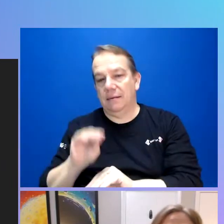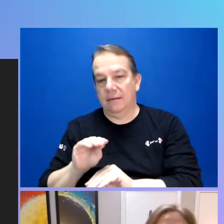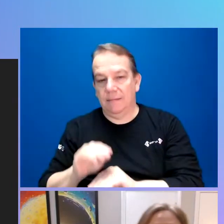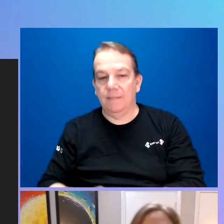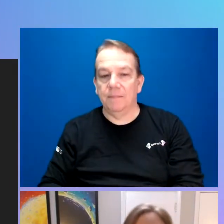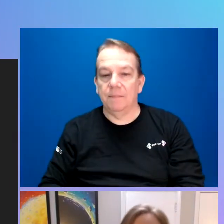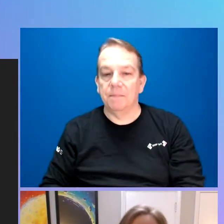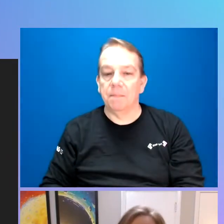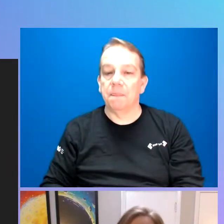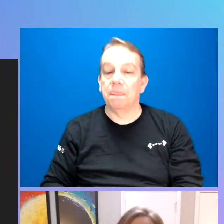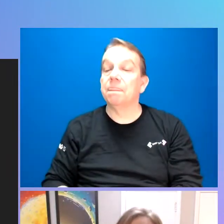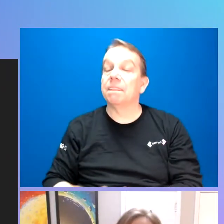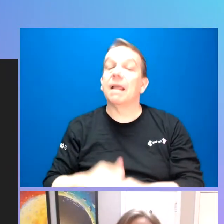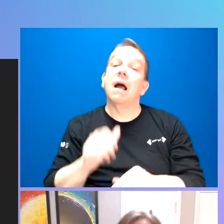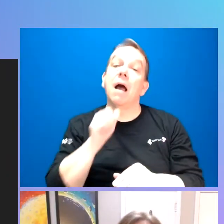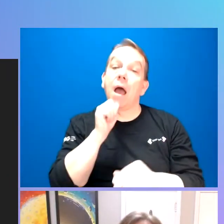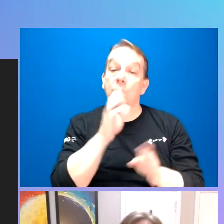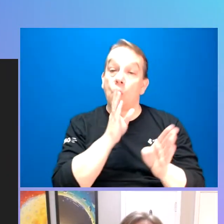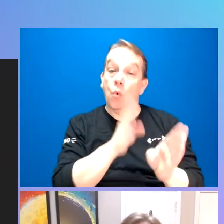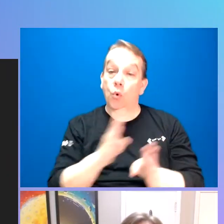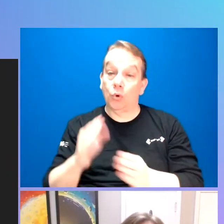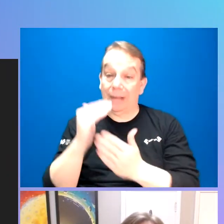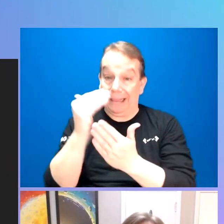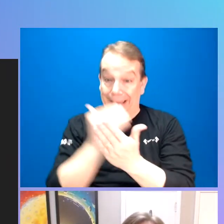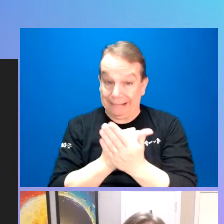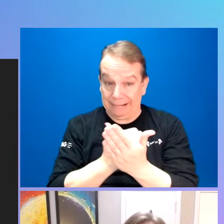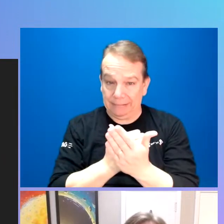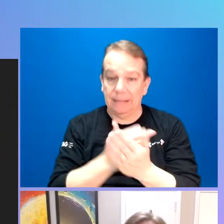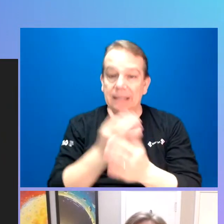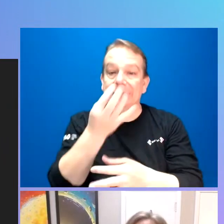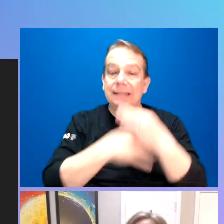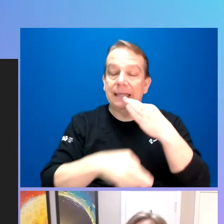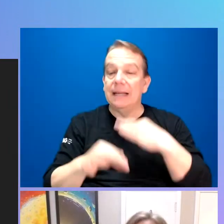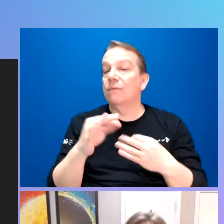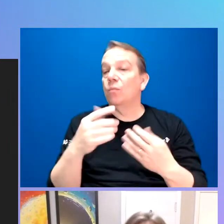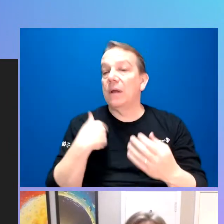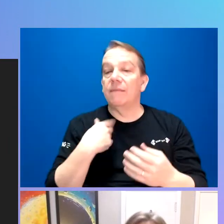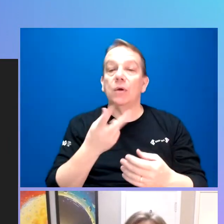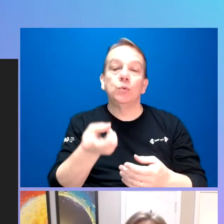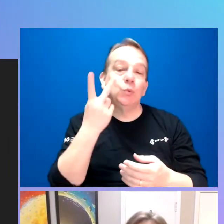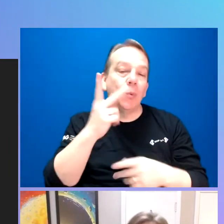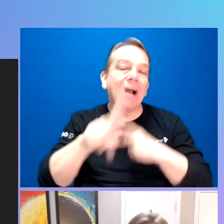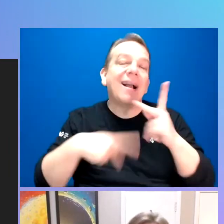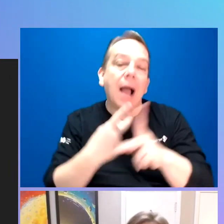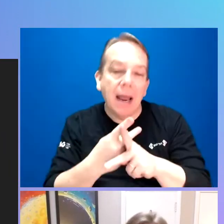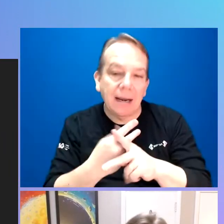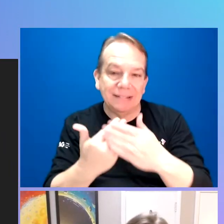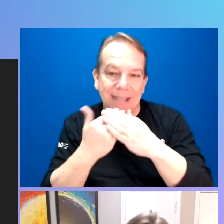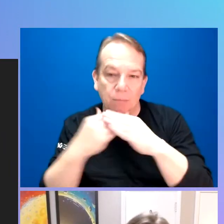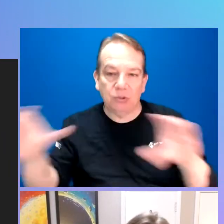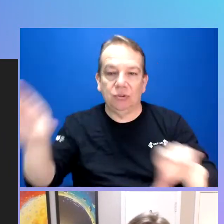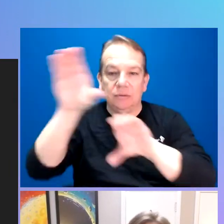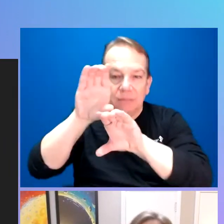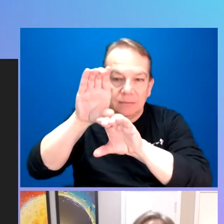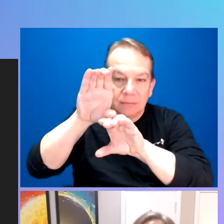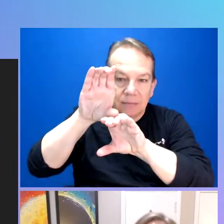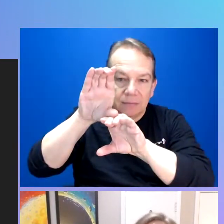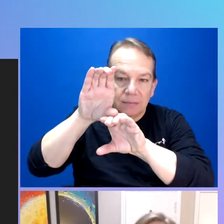list sandwich, instead of a piece of cheese, we have two sandwiches stacked right on top